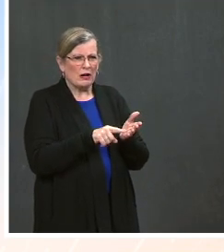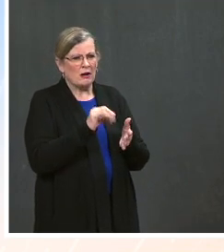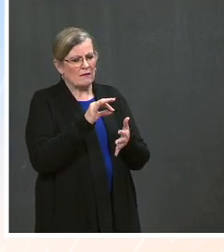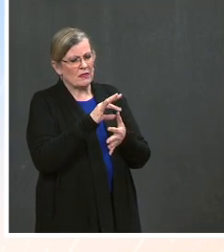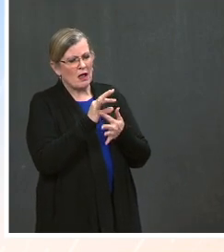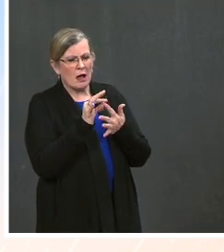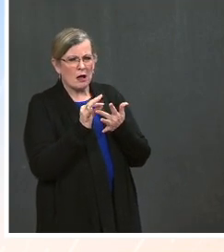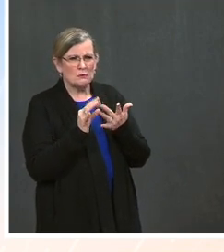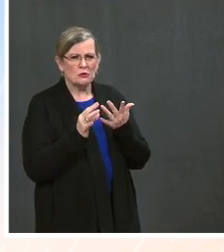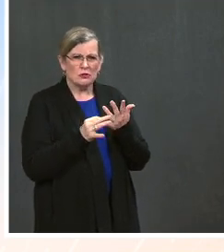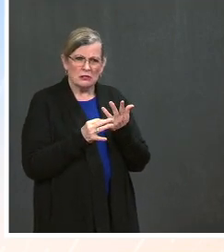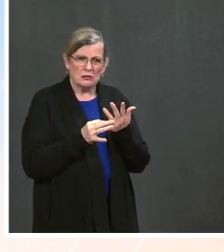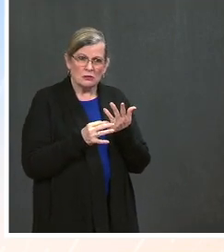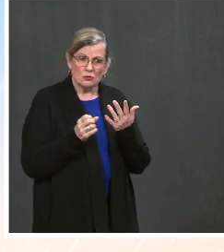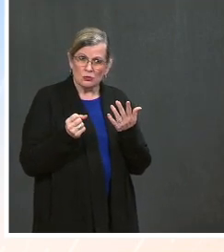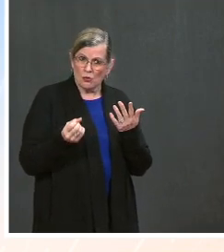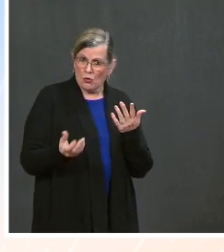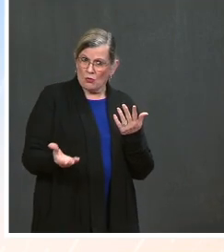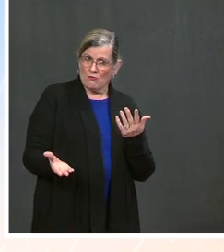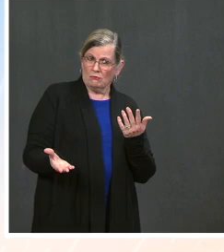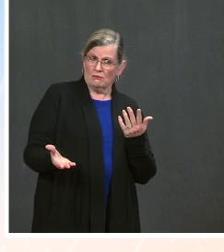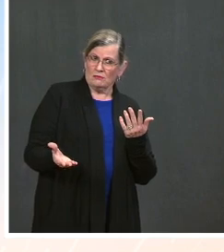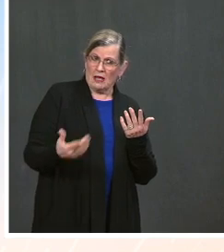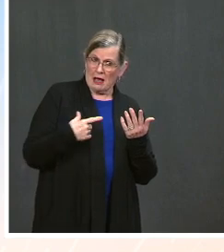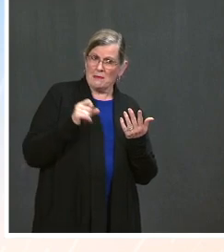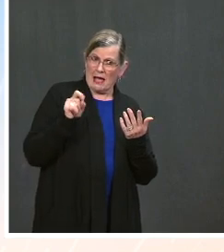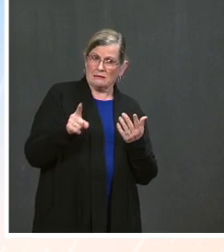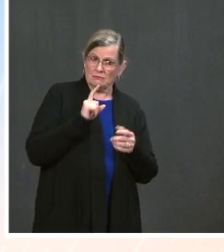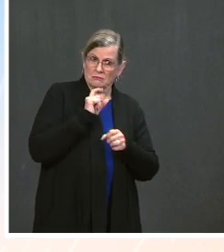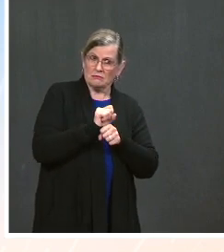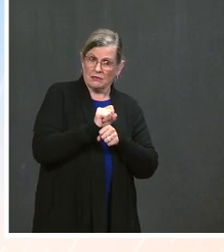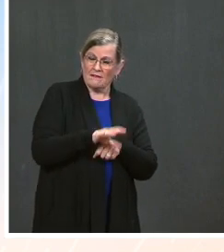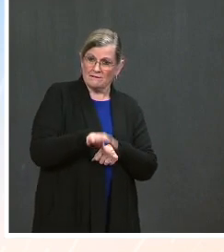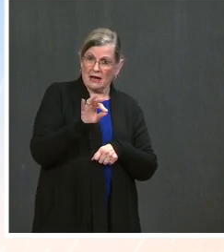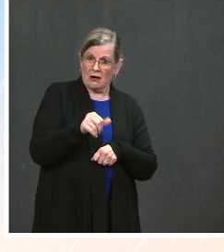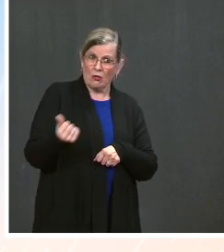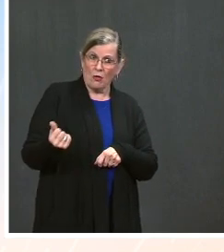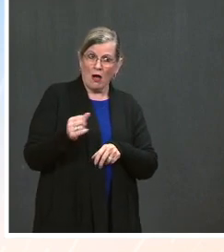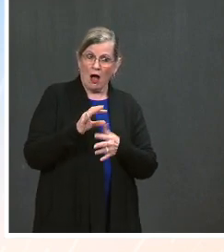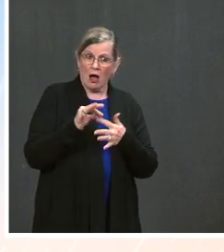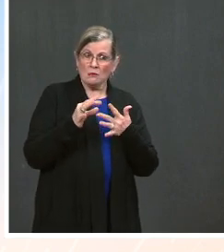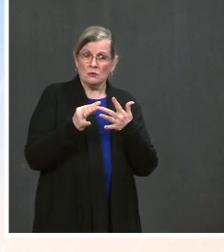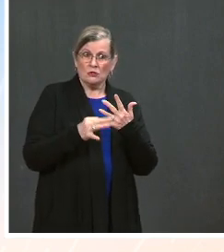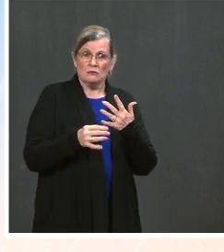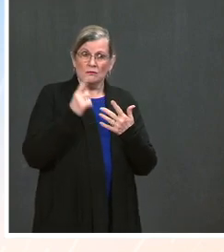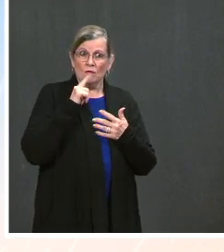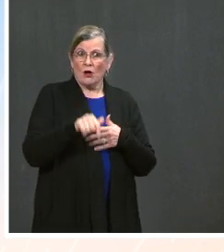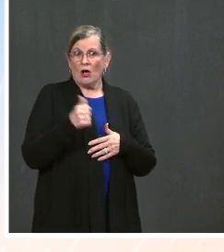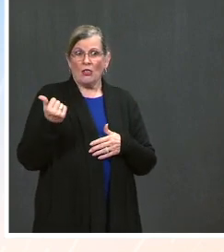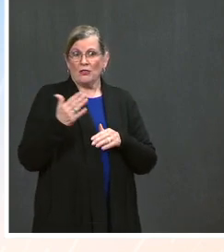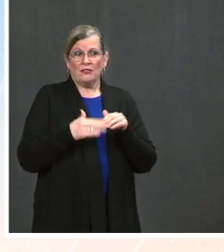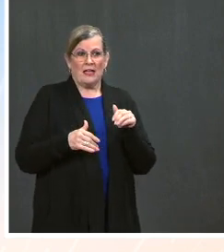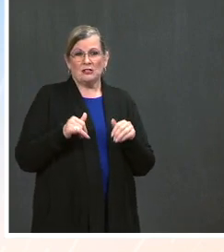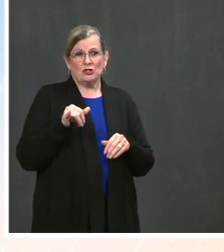beyond what we would see from the Justice Department? Ms. Psaki: Well, I think there's one category -- right? of legal action. We'd leave that in the Department of Justice's hands.